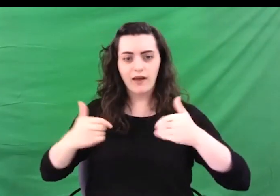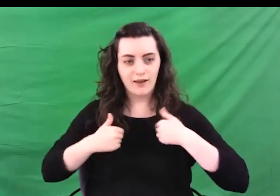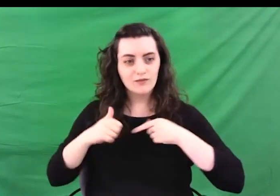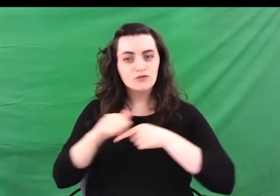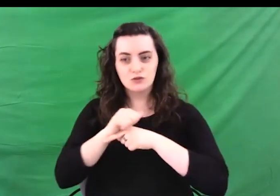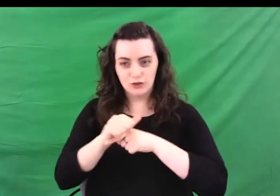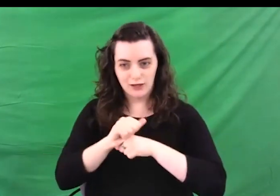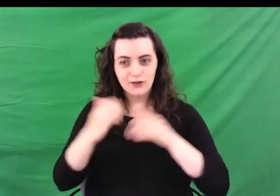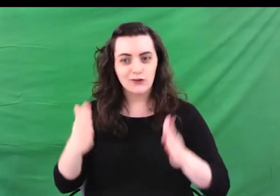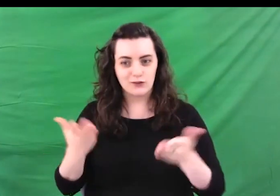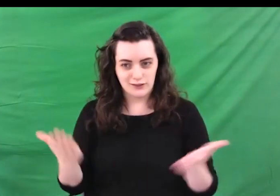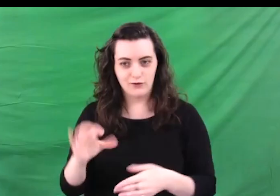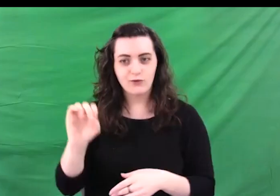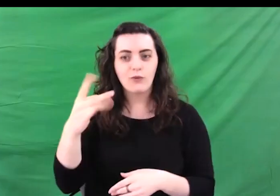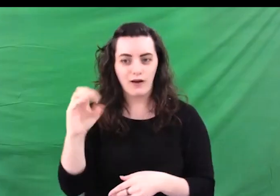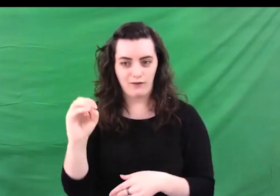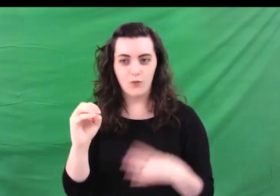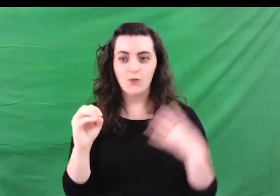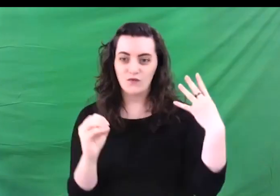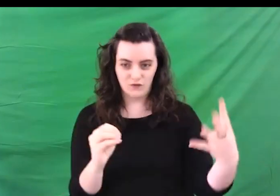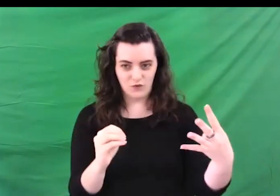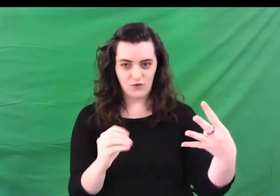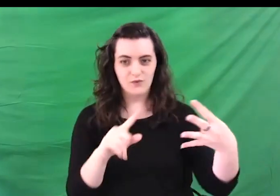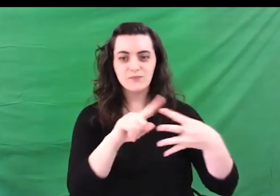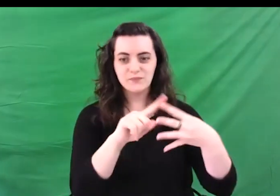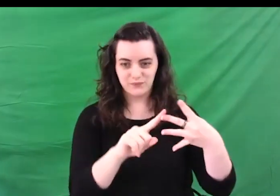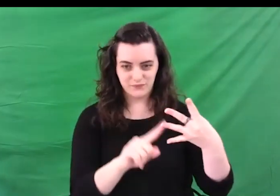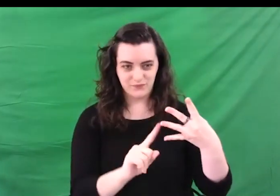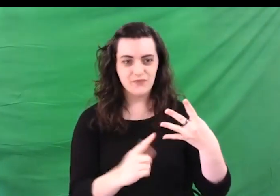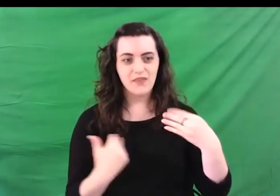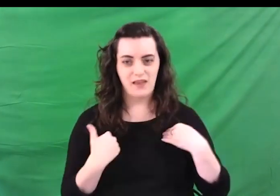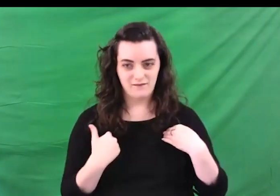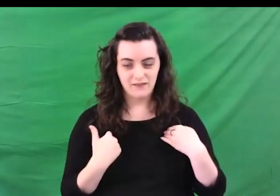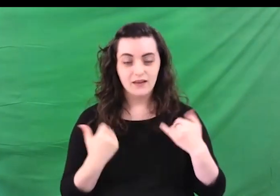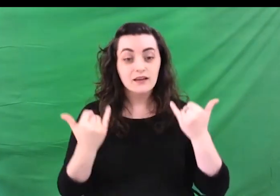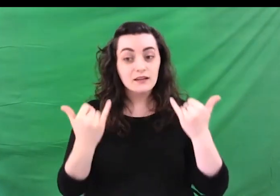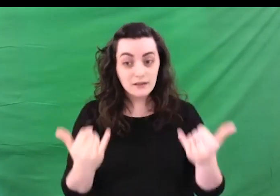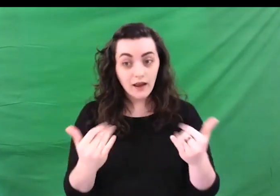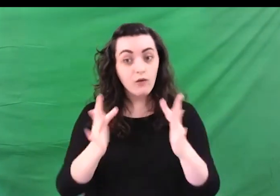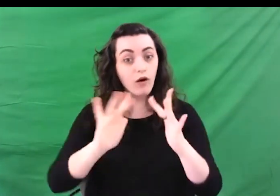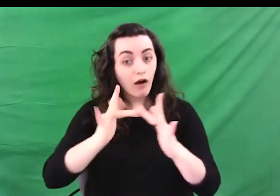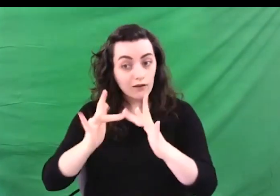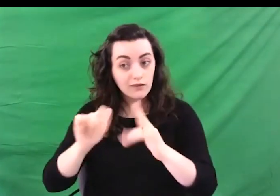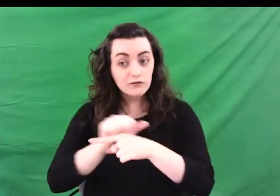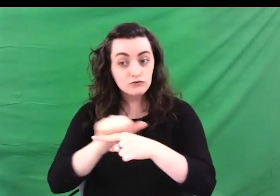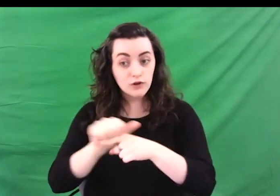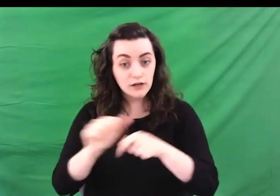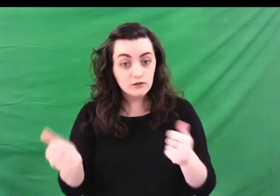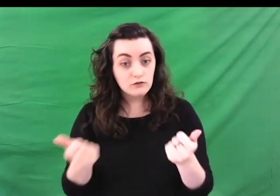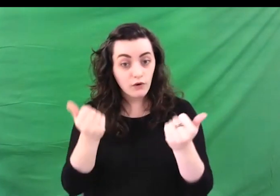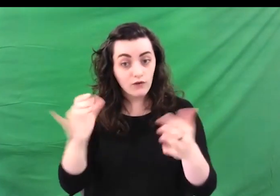There are four. In addition to that, they are now online trainings that are offered nationally.